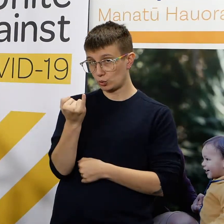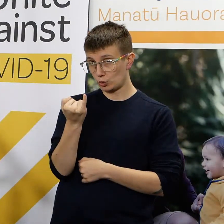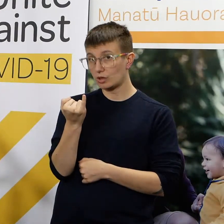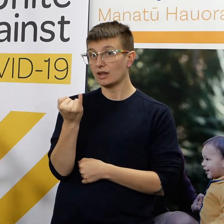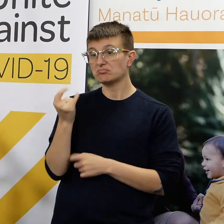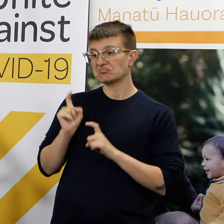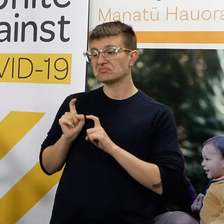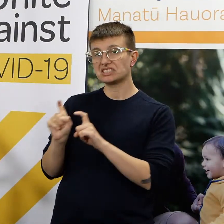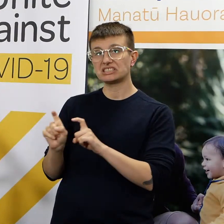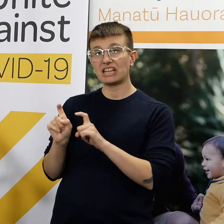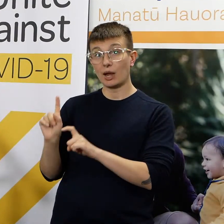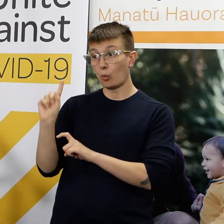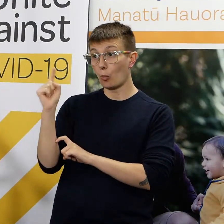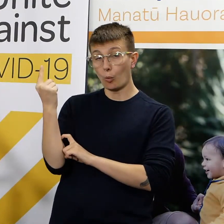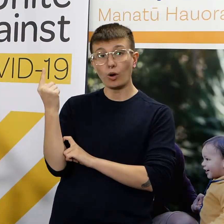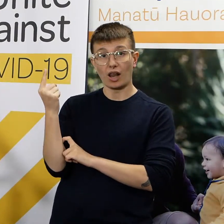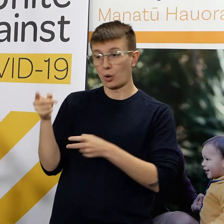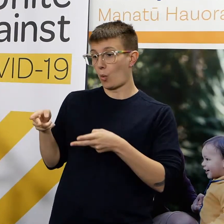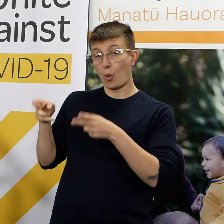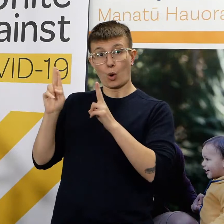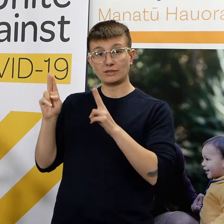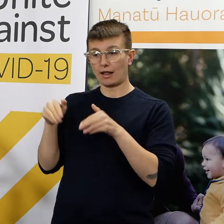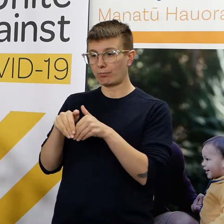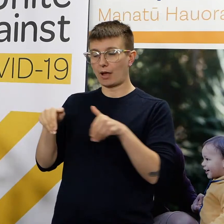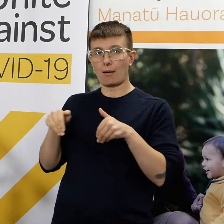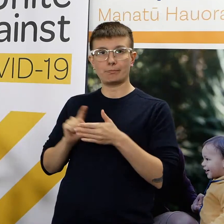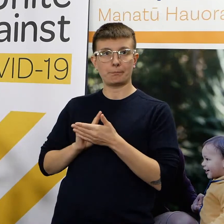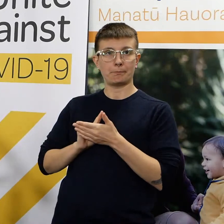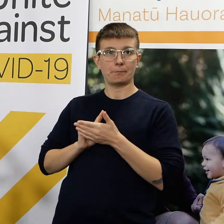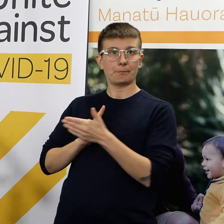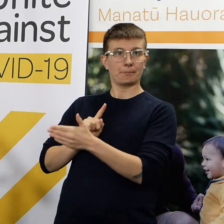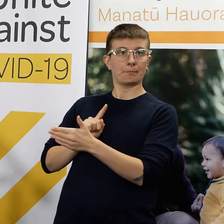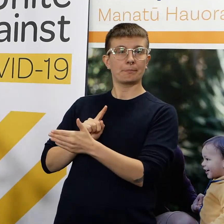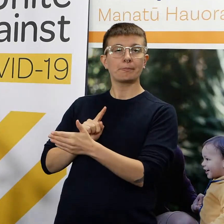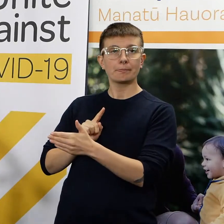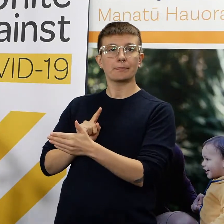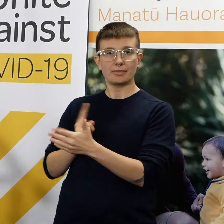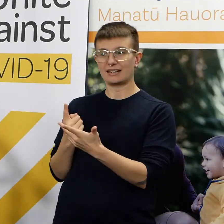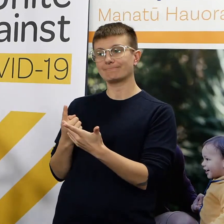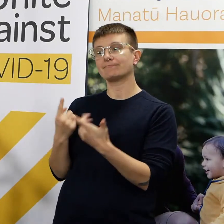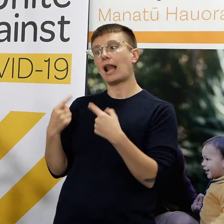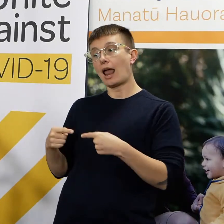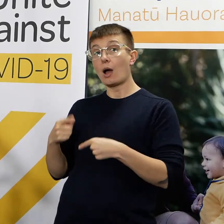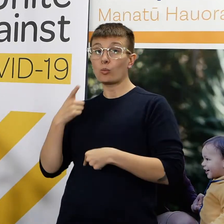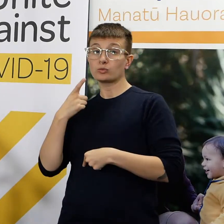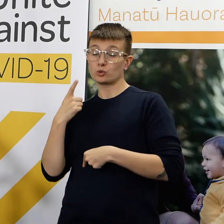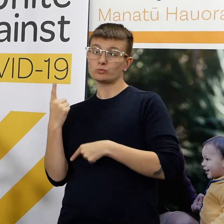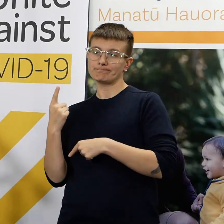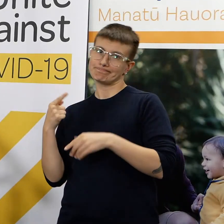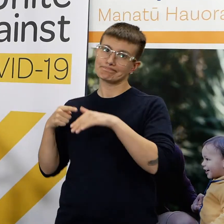And were permitted on compassionate grounds to leave managed isolation to travel to Wellington,